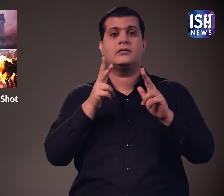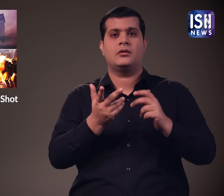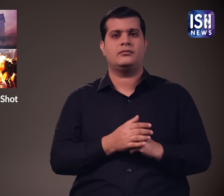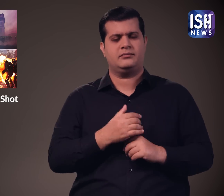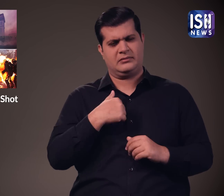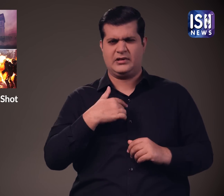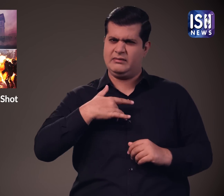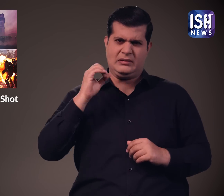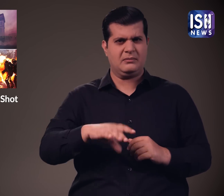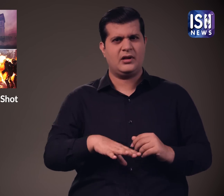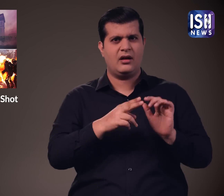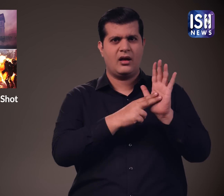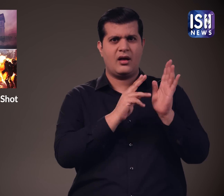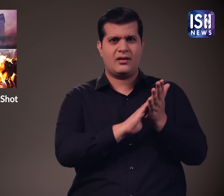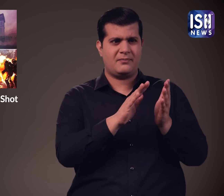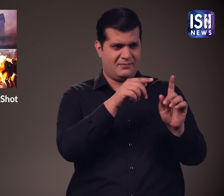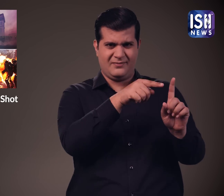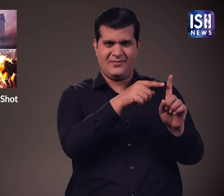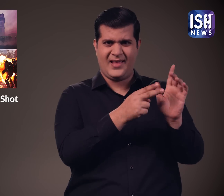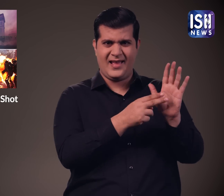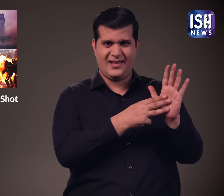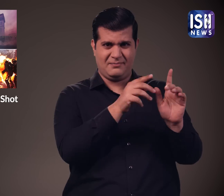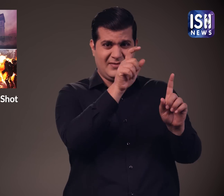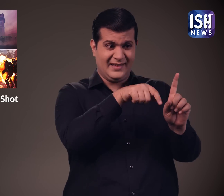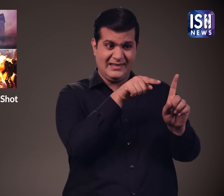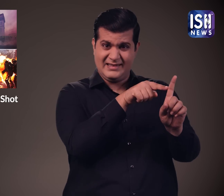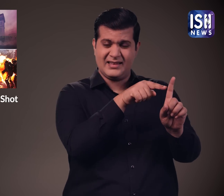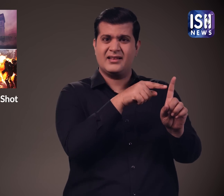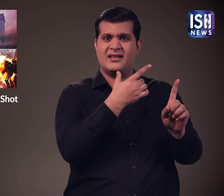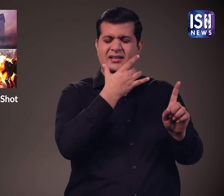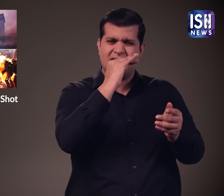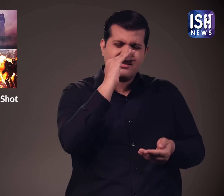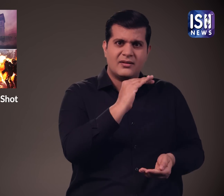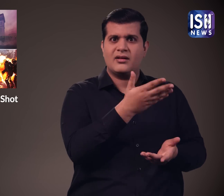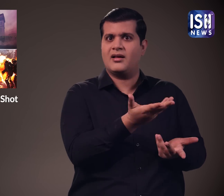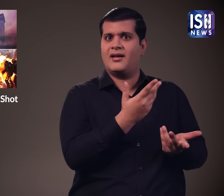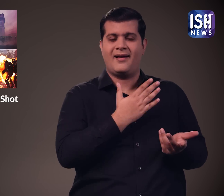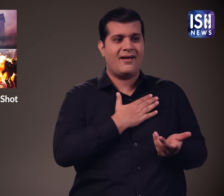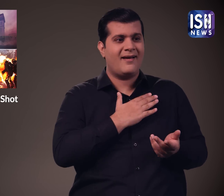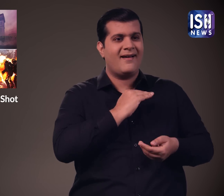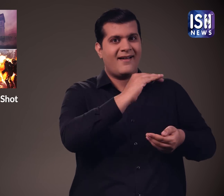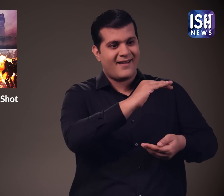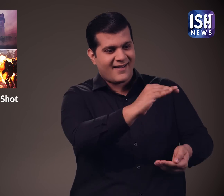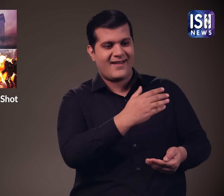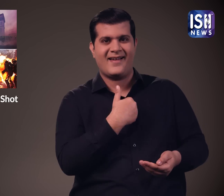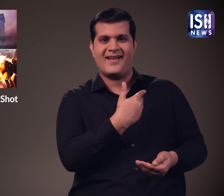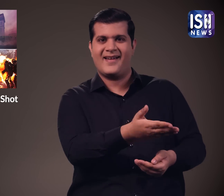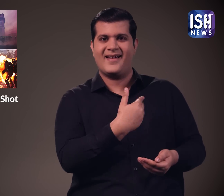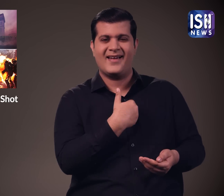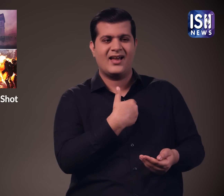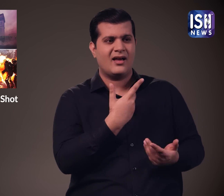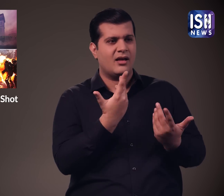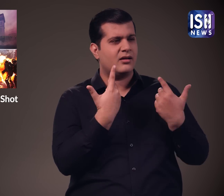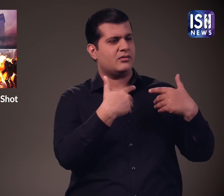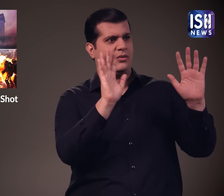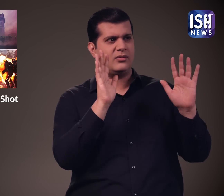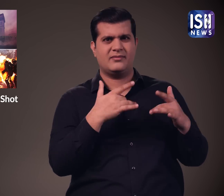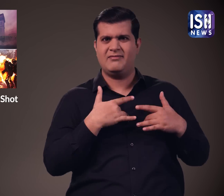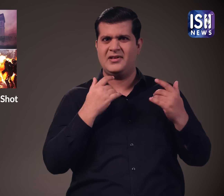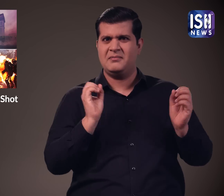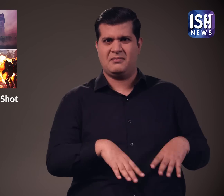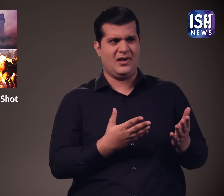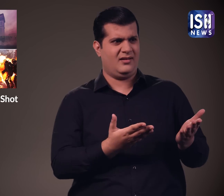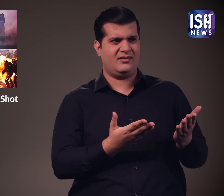She said, 'I am devastated to loose my dear grandson.